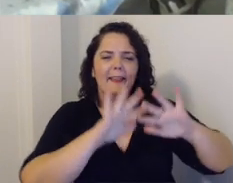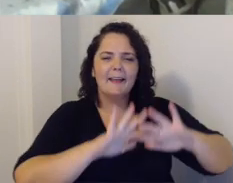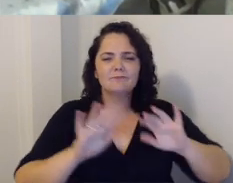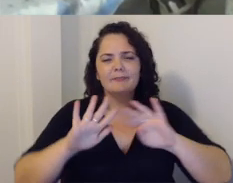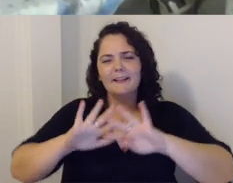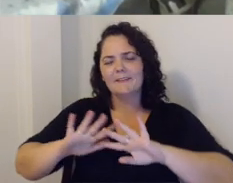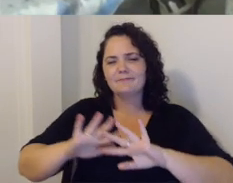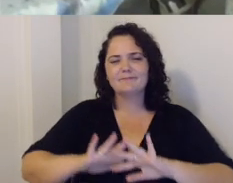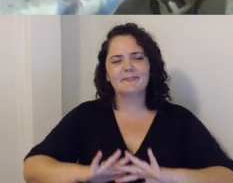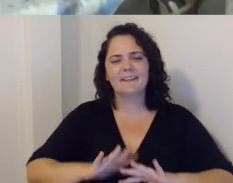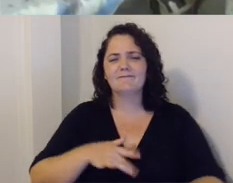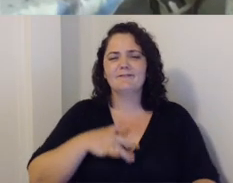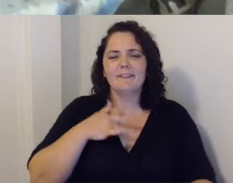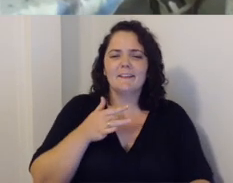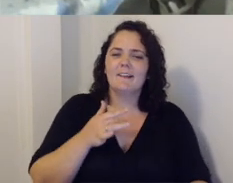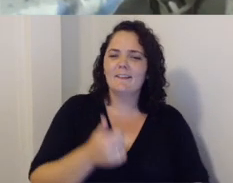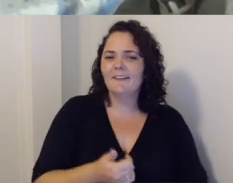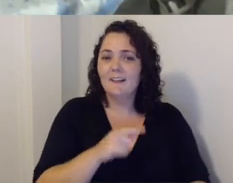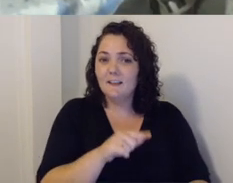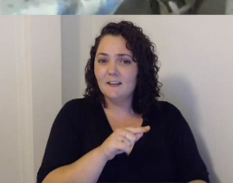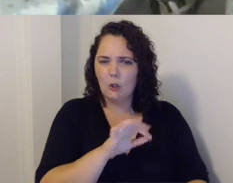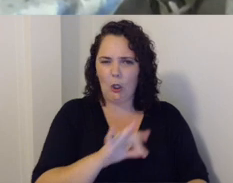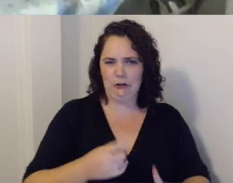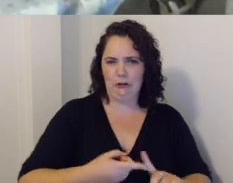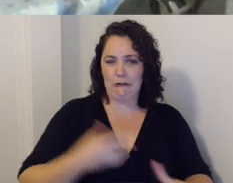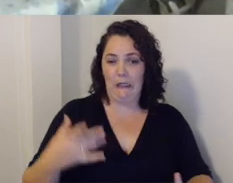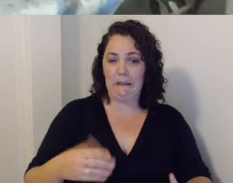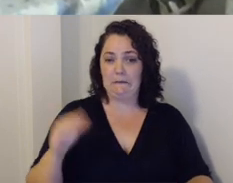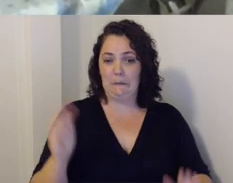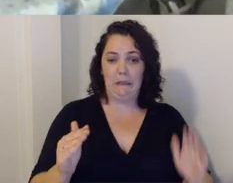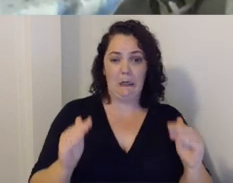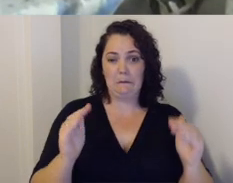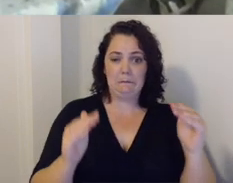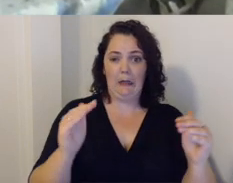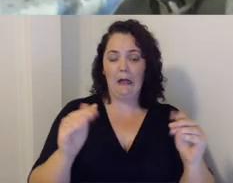into the environment in the atmosphere, that you didn't have hard edges, classical edges but